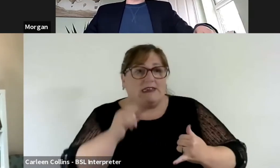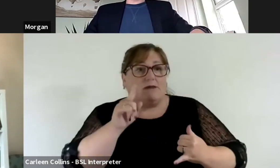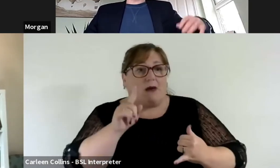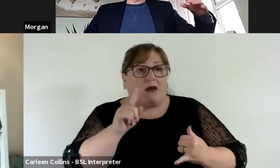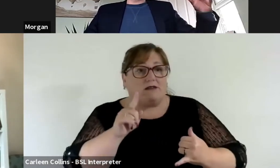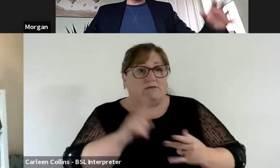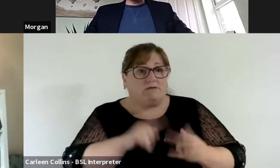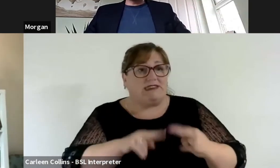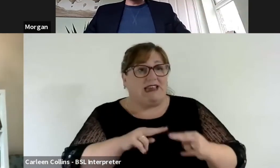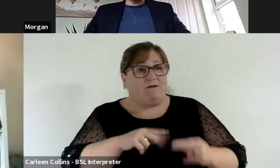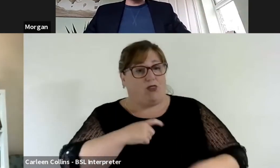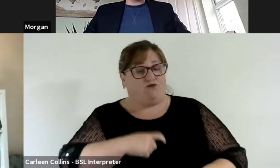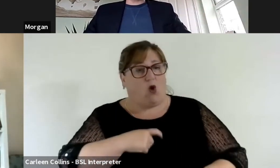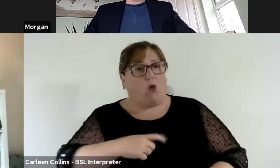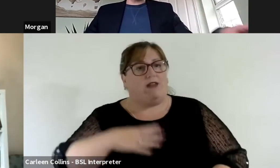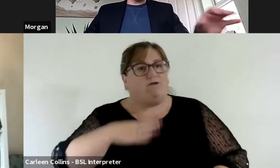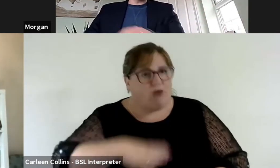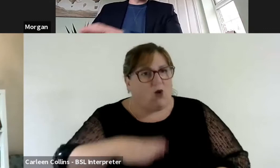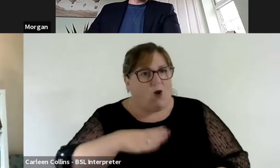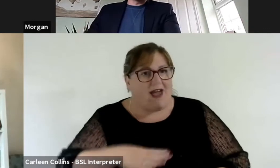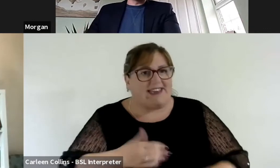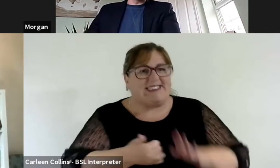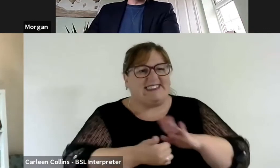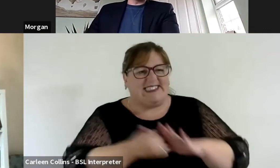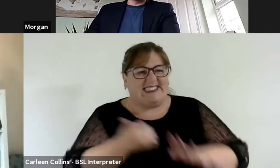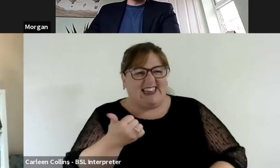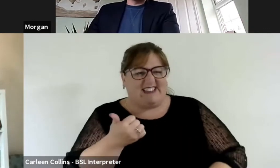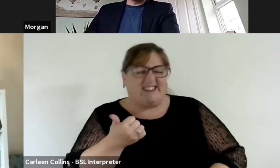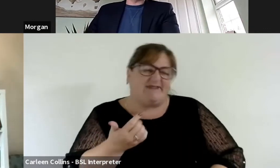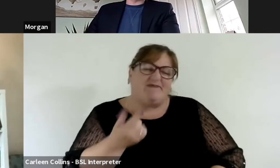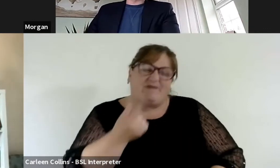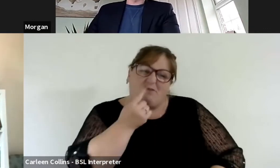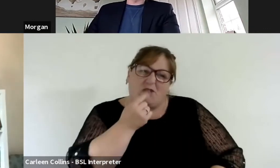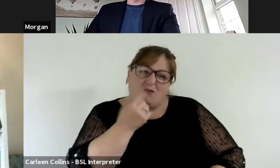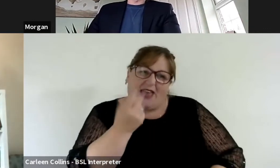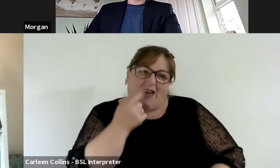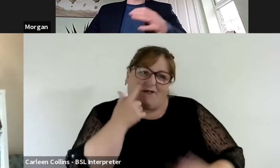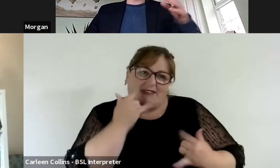So we wouldn't want to put people through doing a verbal reasoning or numerical reasoning test for the sake